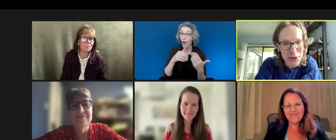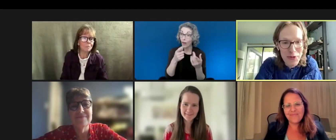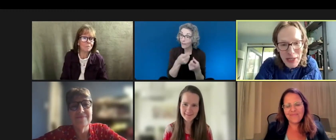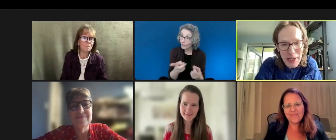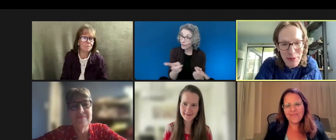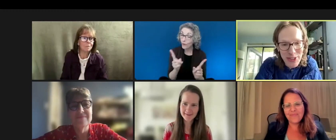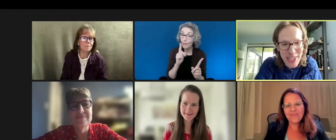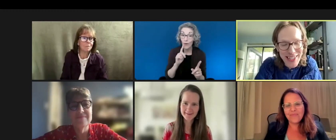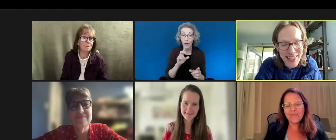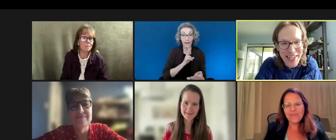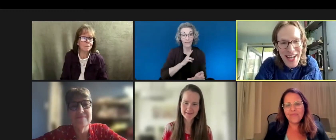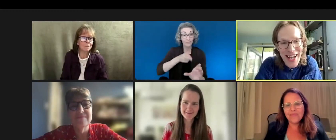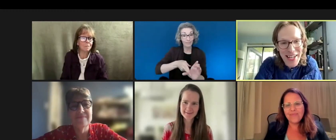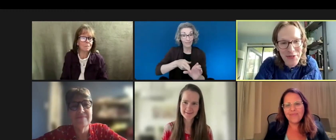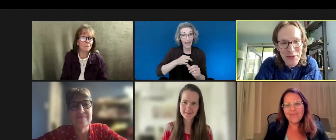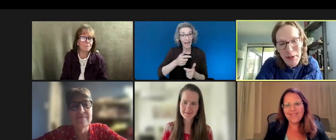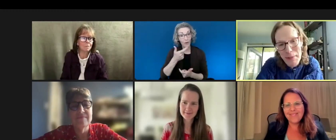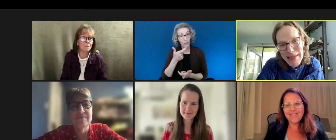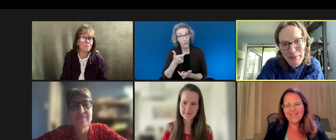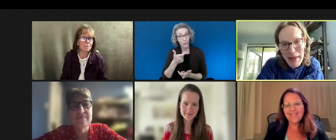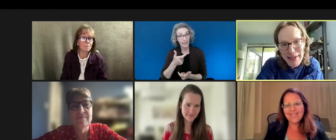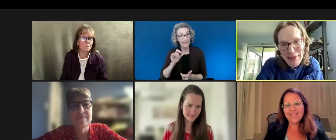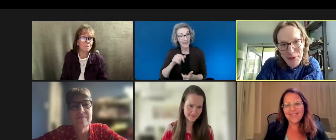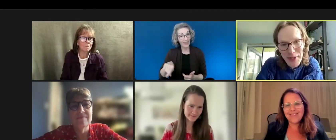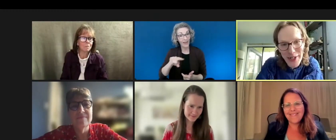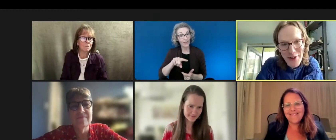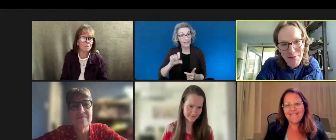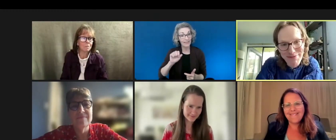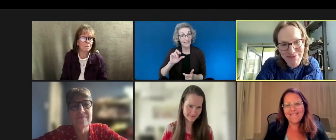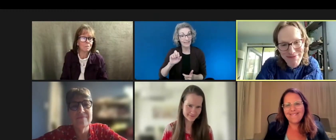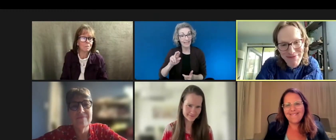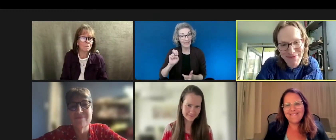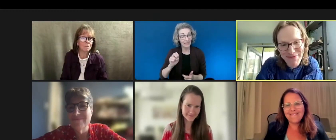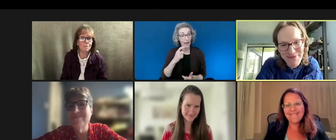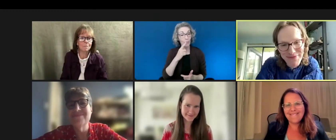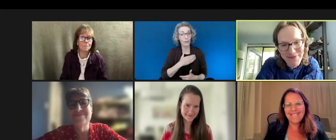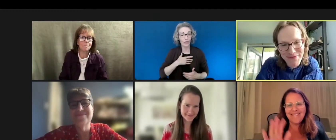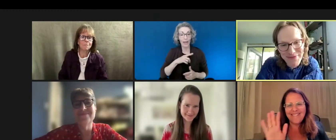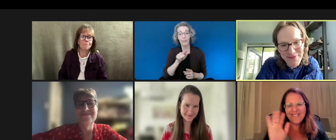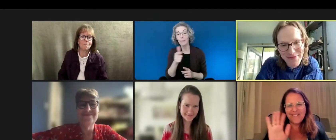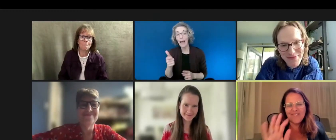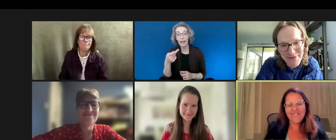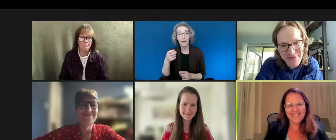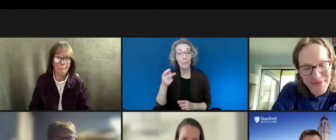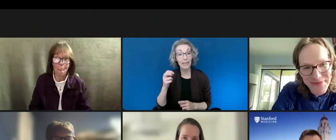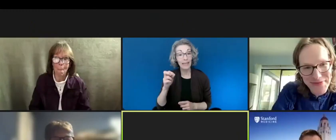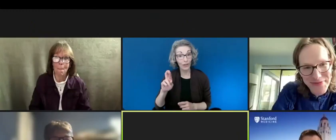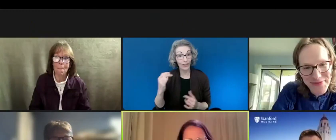We really appreciate it. And we're gonna pass it back to Peter. Thank you. Thanks so much.